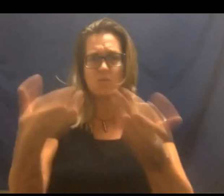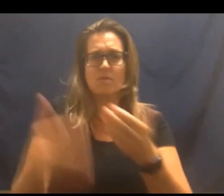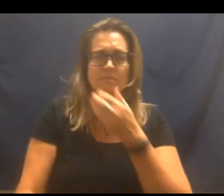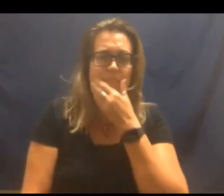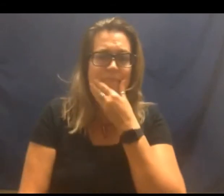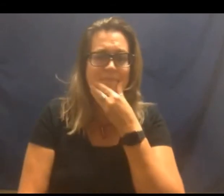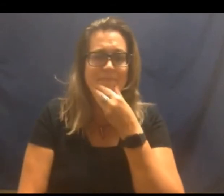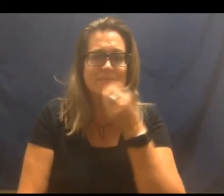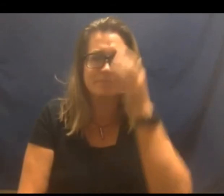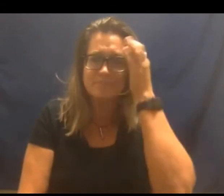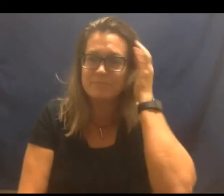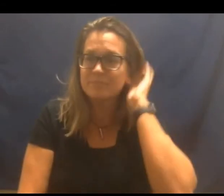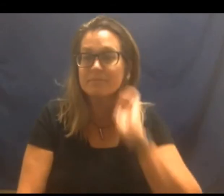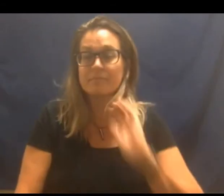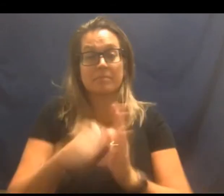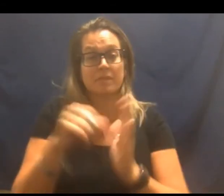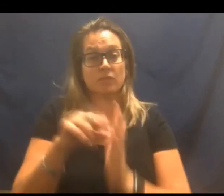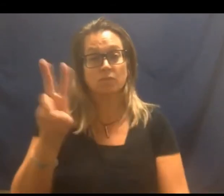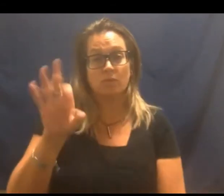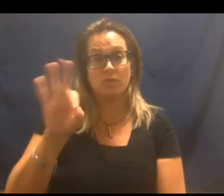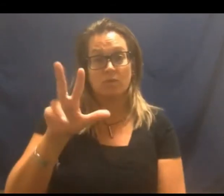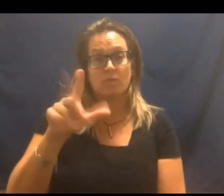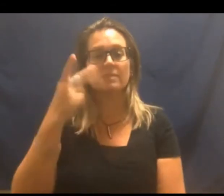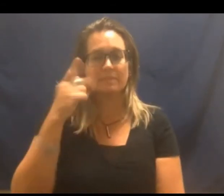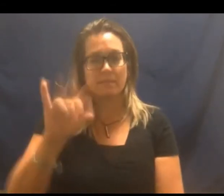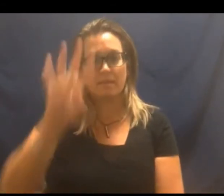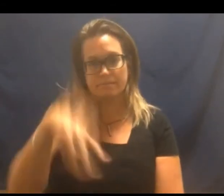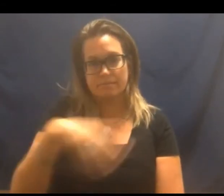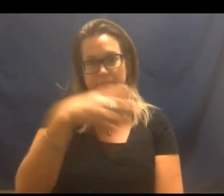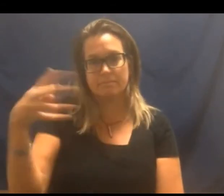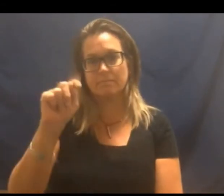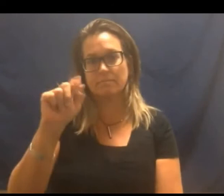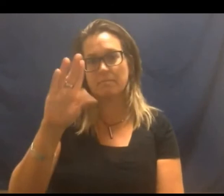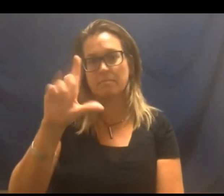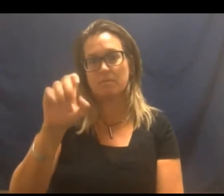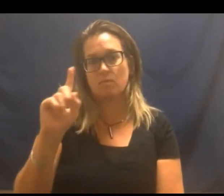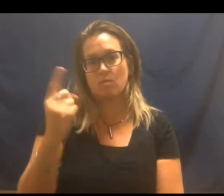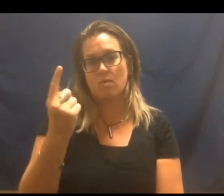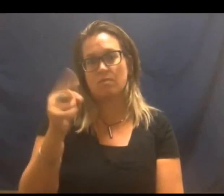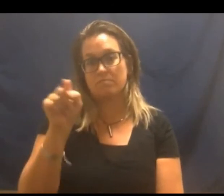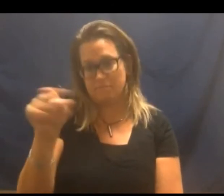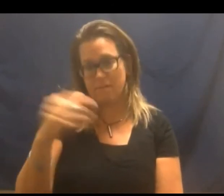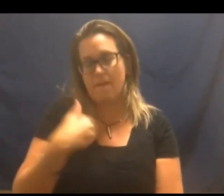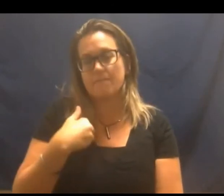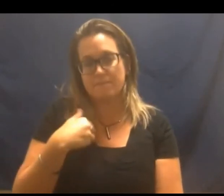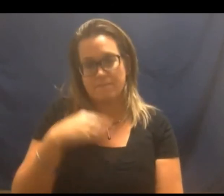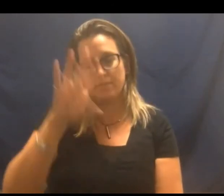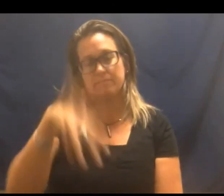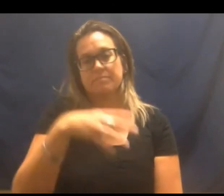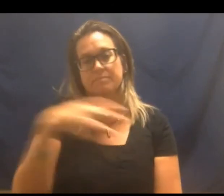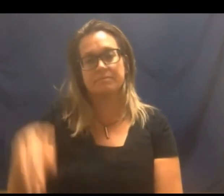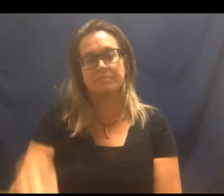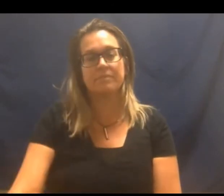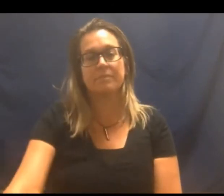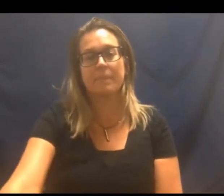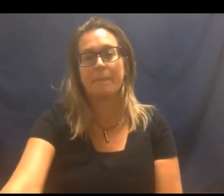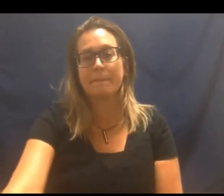I want you guys to discuss that, and you can see that table on page 293.